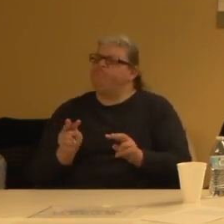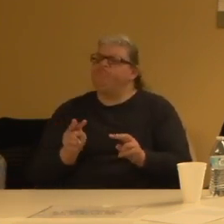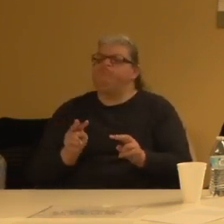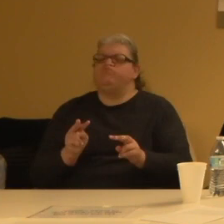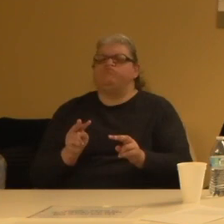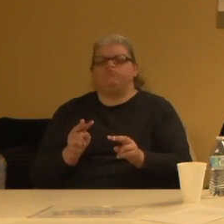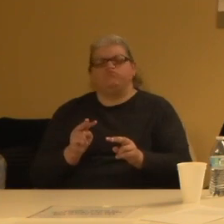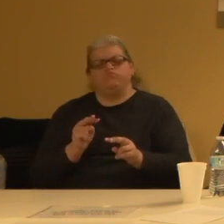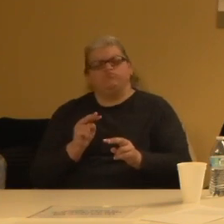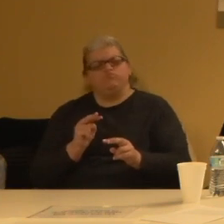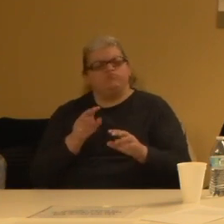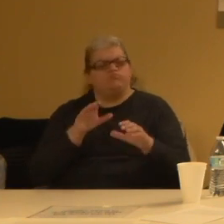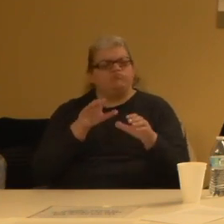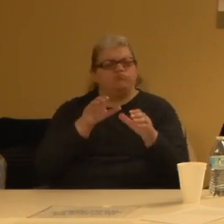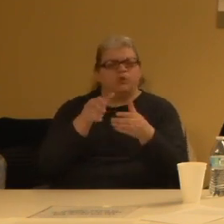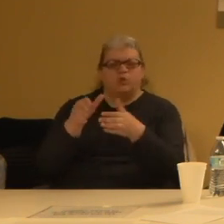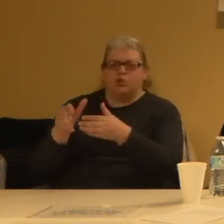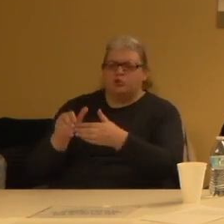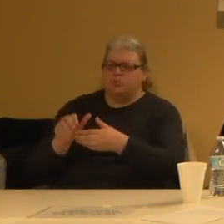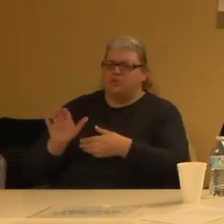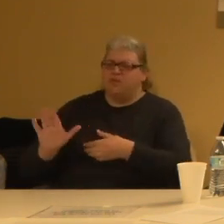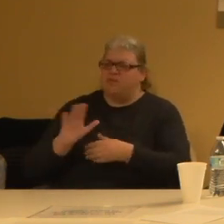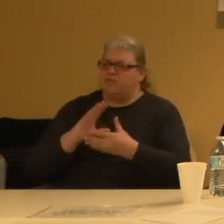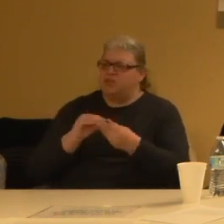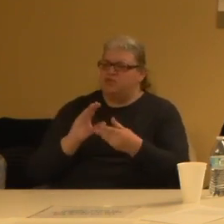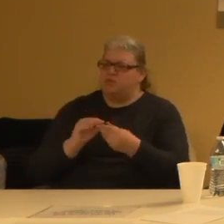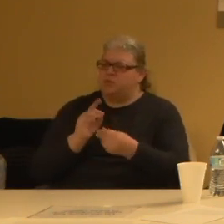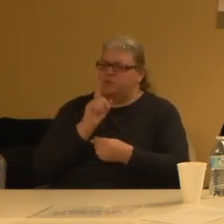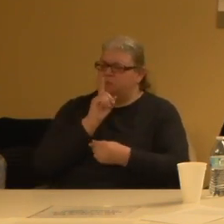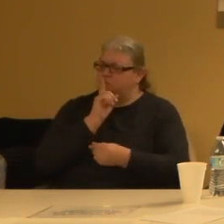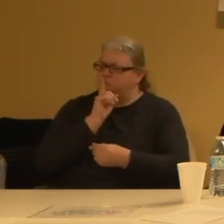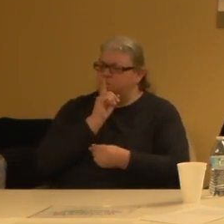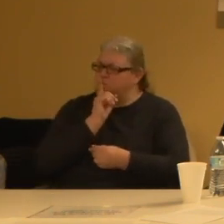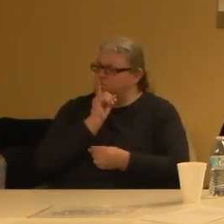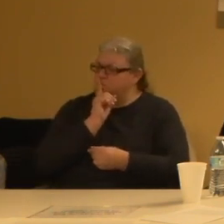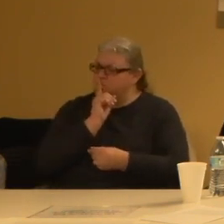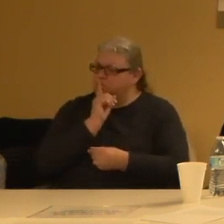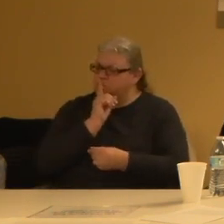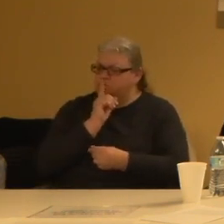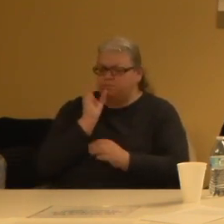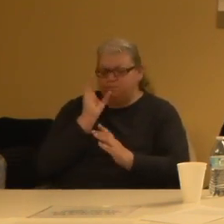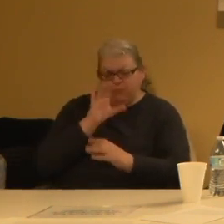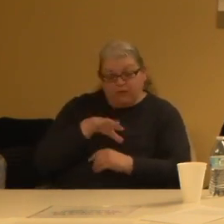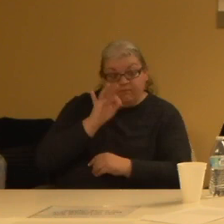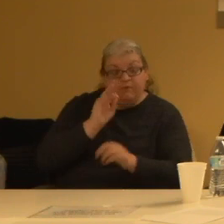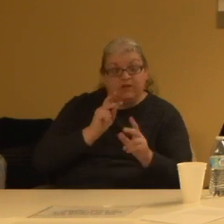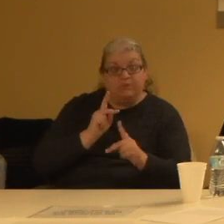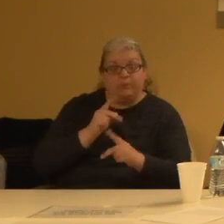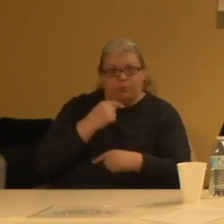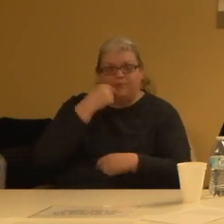having their stories told, and then you can find people who are telling those stories, because there are amazing playwrights telling